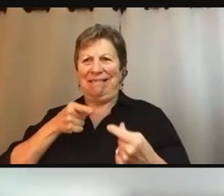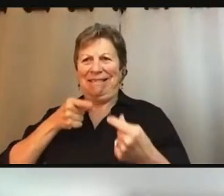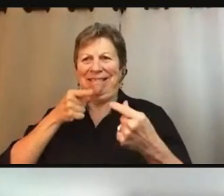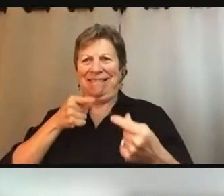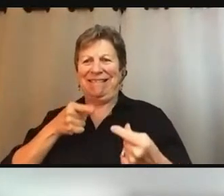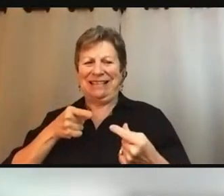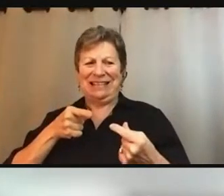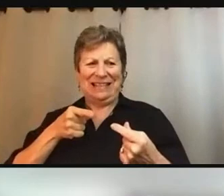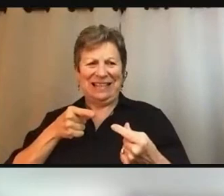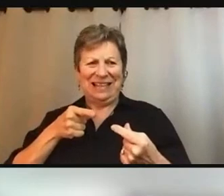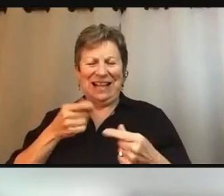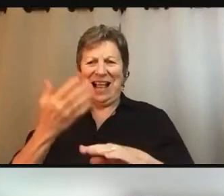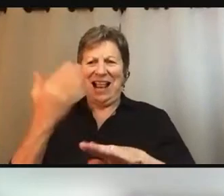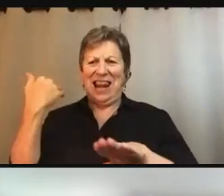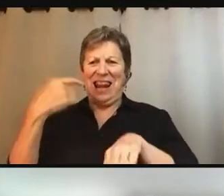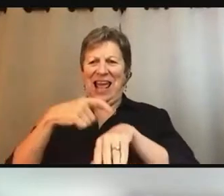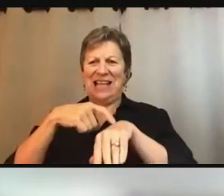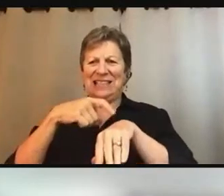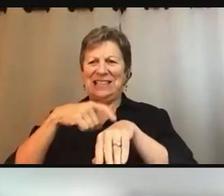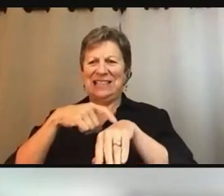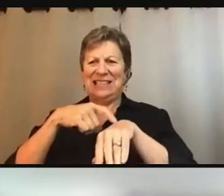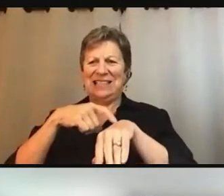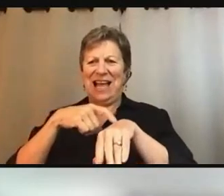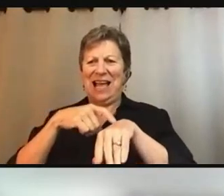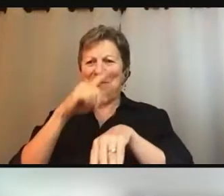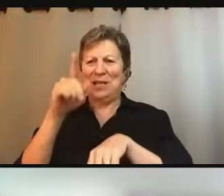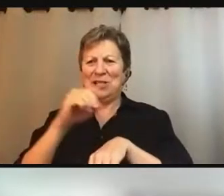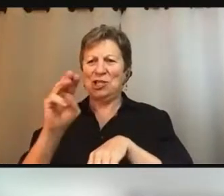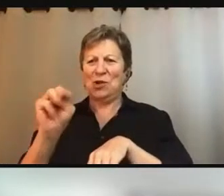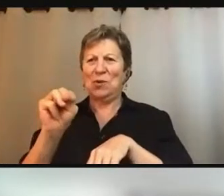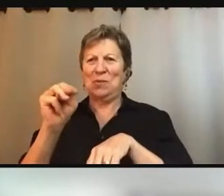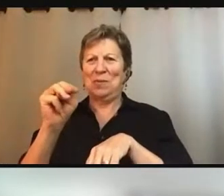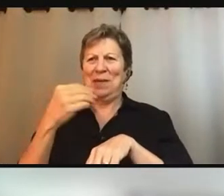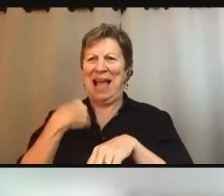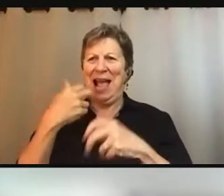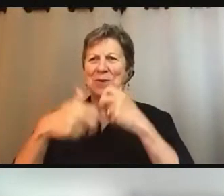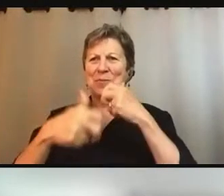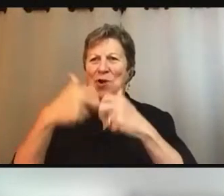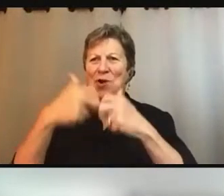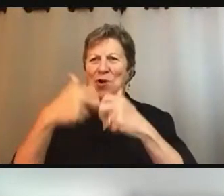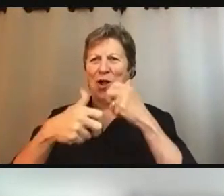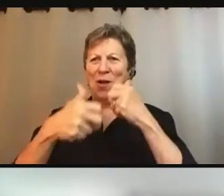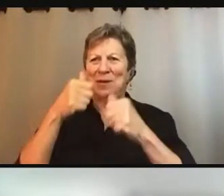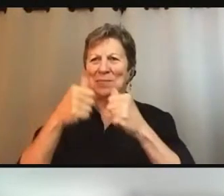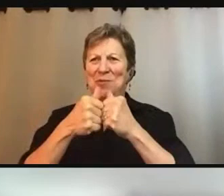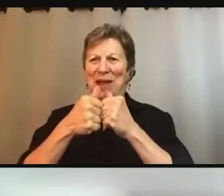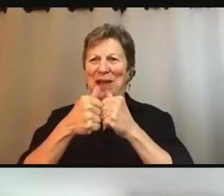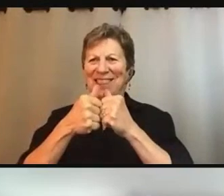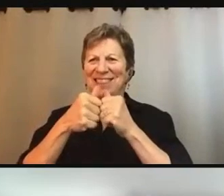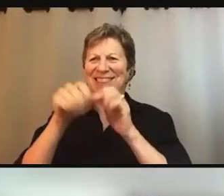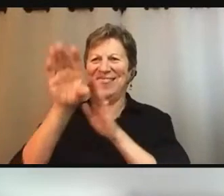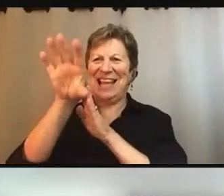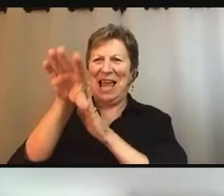CAMERA ON? I AM WORKING ON THAT.